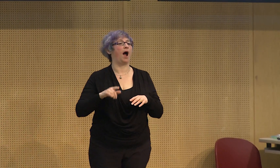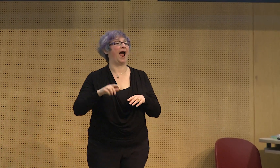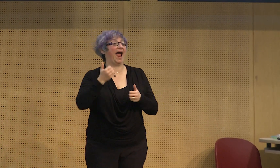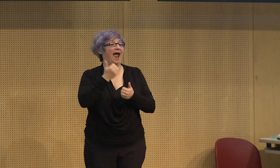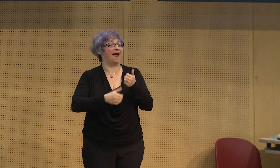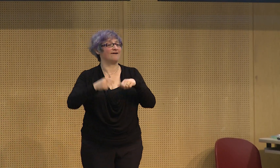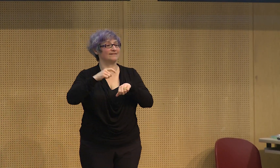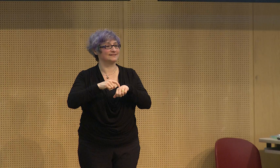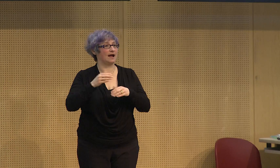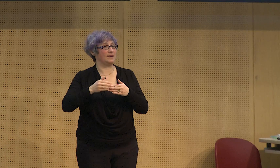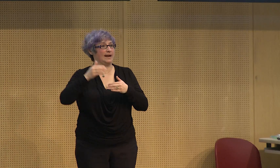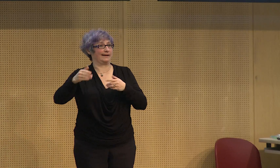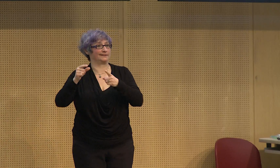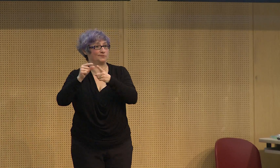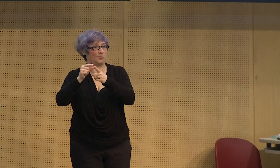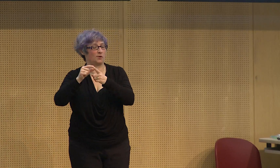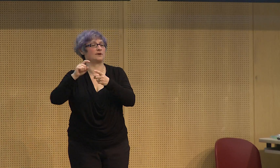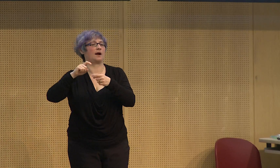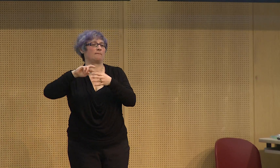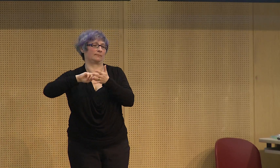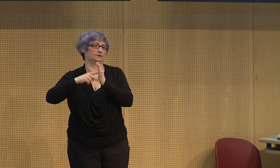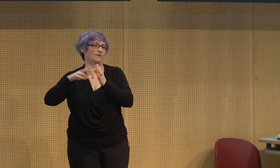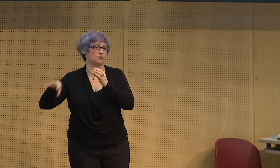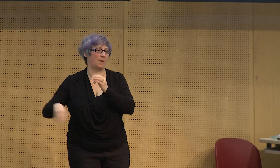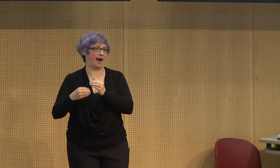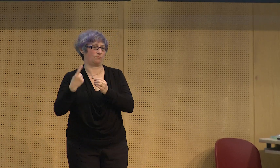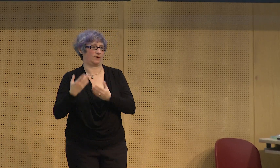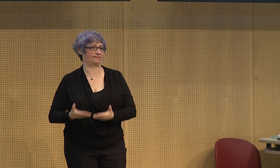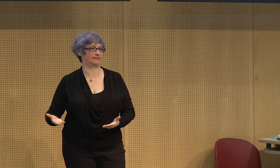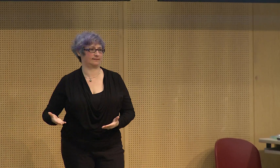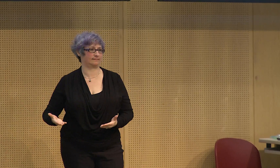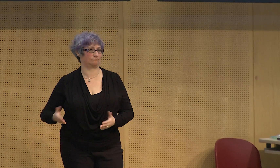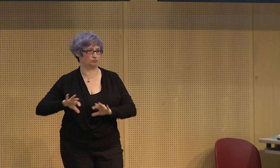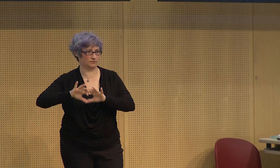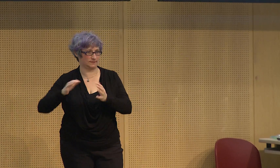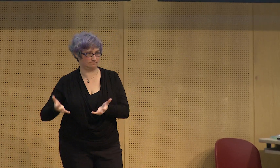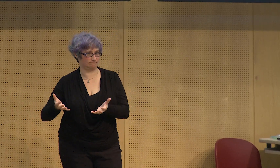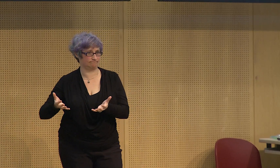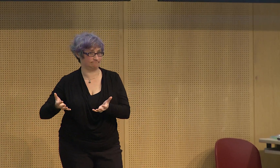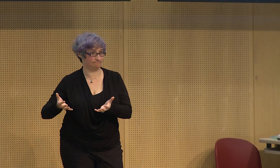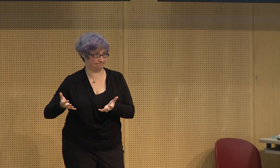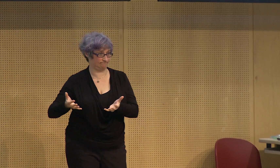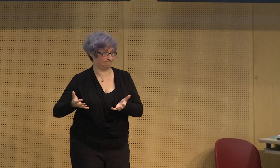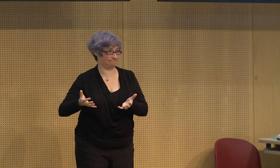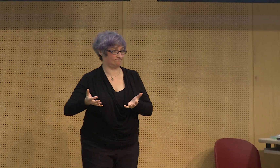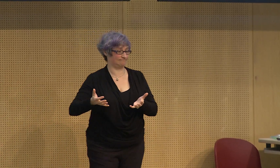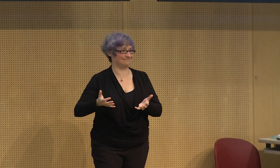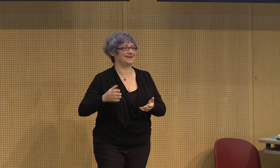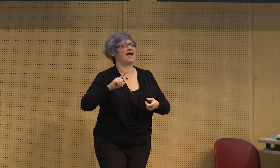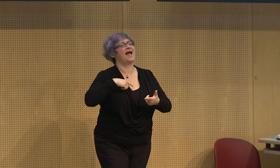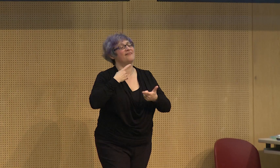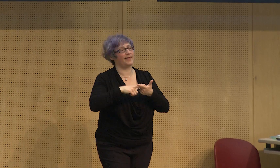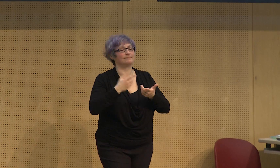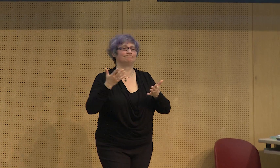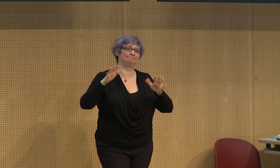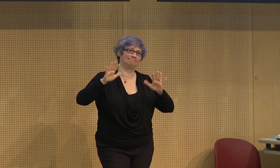it will take them until they're 4 and a half years old to understand that the quantity 4 equals the label for 4.